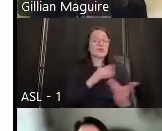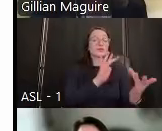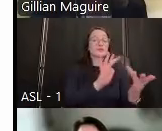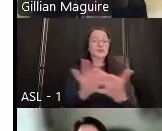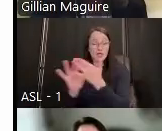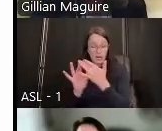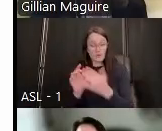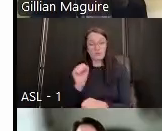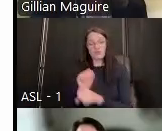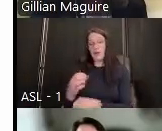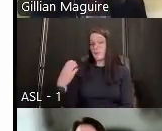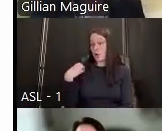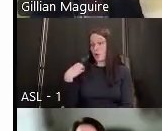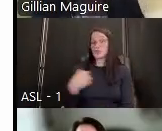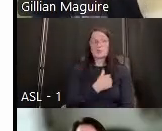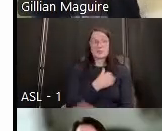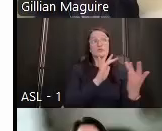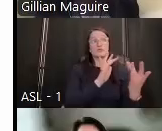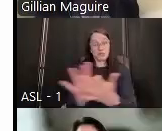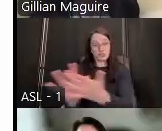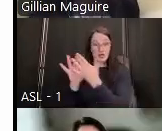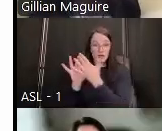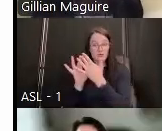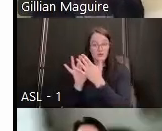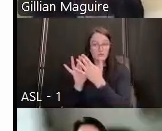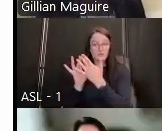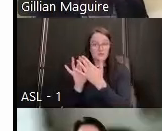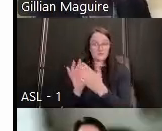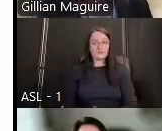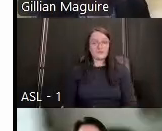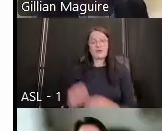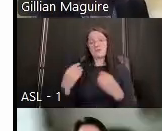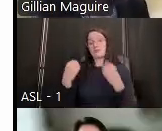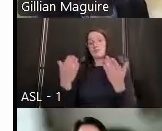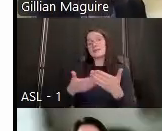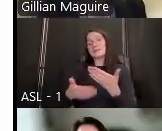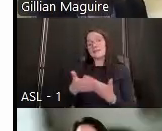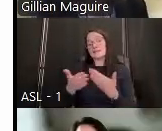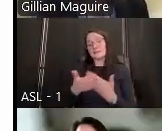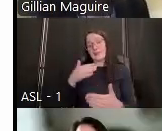serving people and we provided easy access to the benefits planning services. I think in the